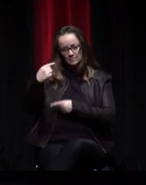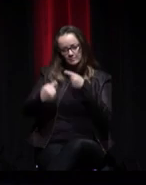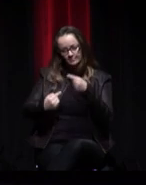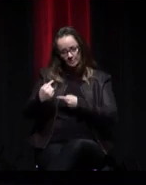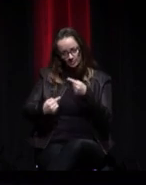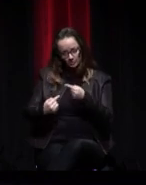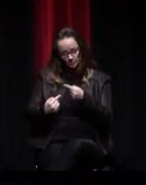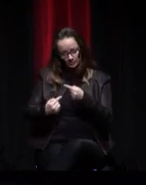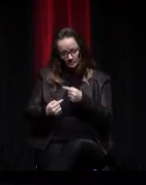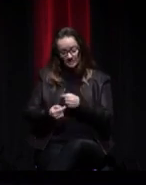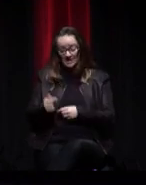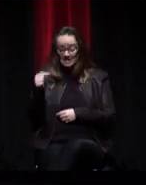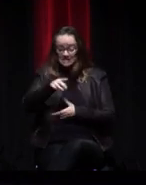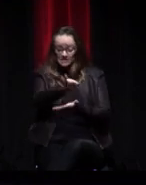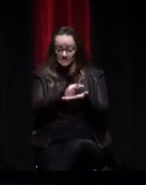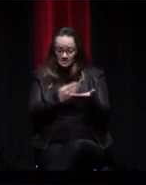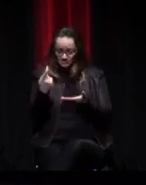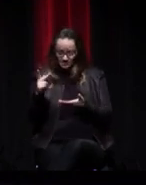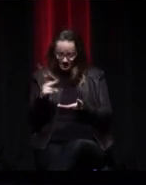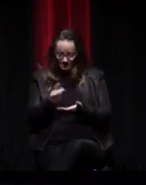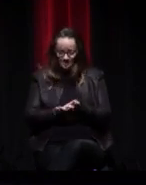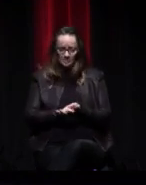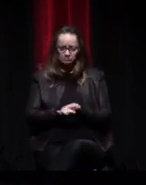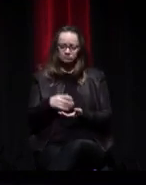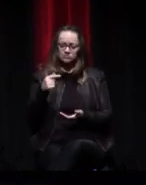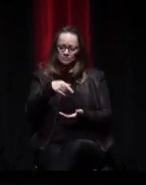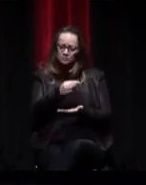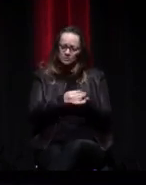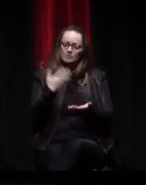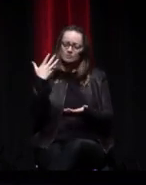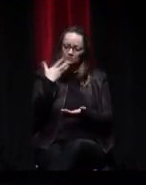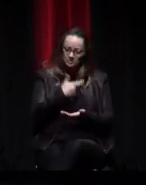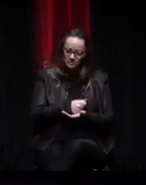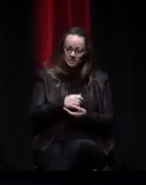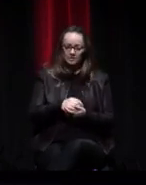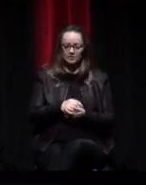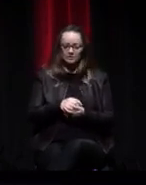In this text, which is very beautiful, touching,